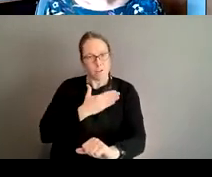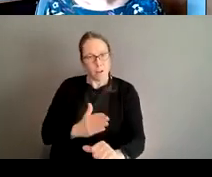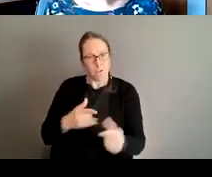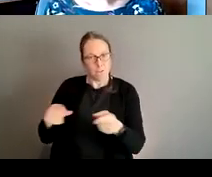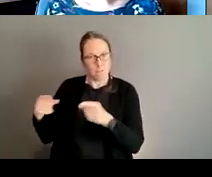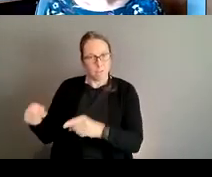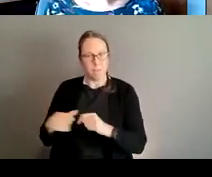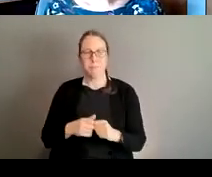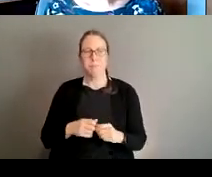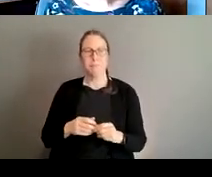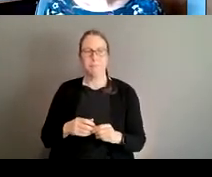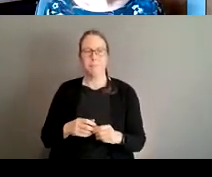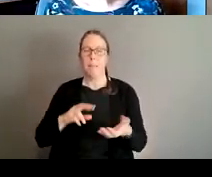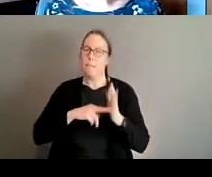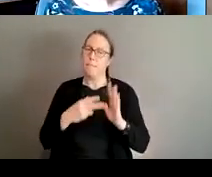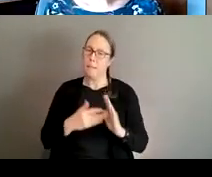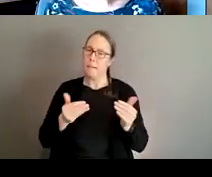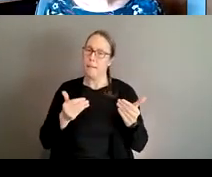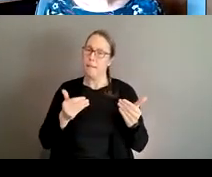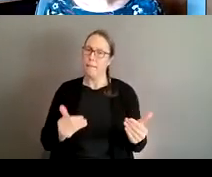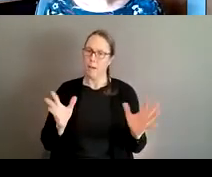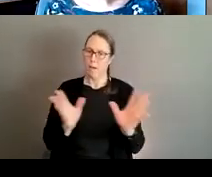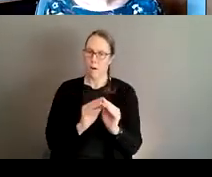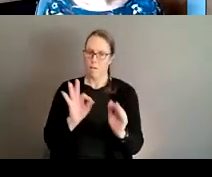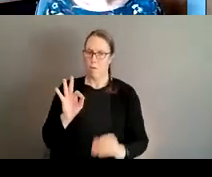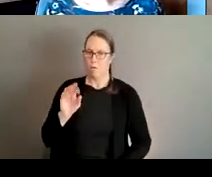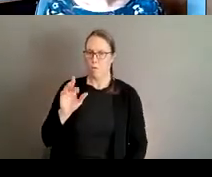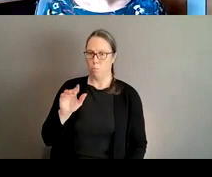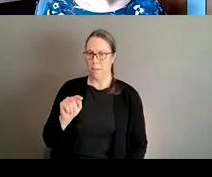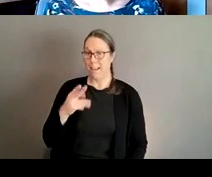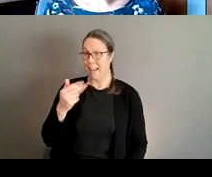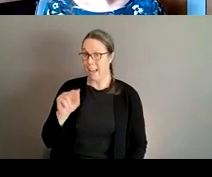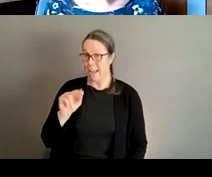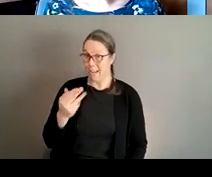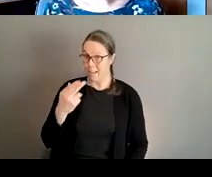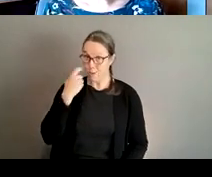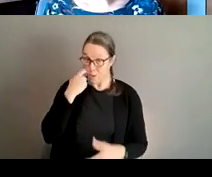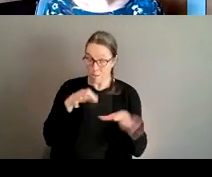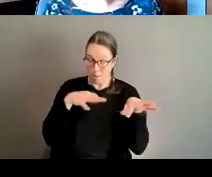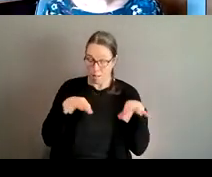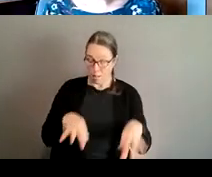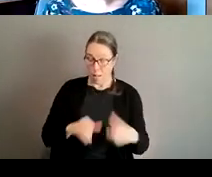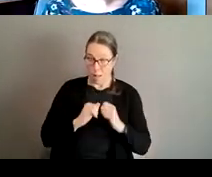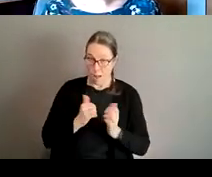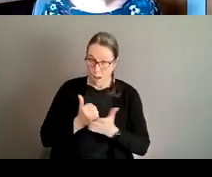the conference formats that Hannah just talked to you about help guide you in deciding how to frame your session.